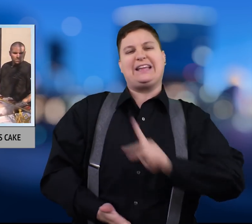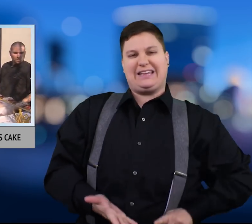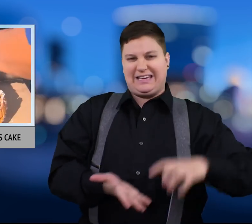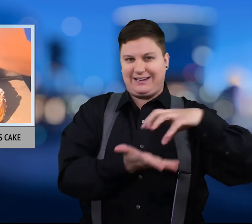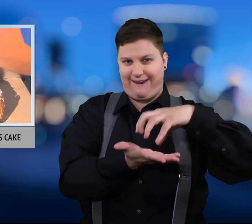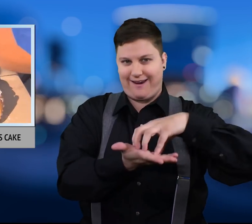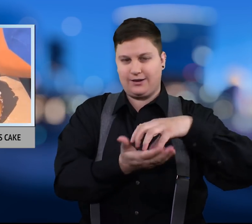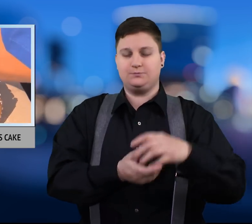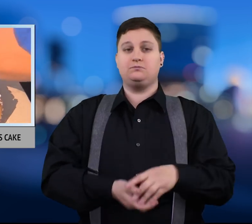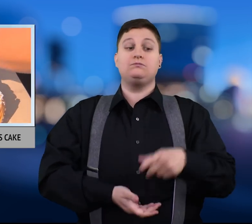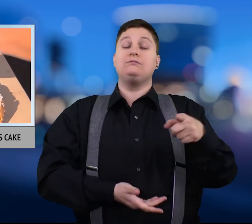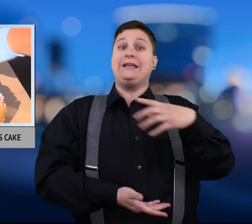or Kings cake.